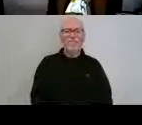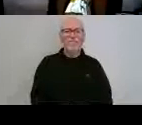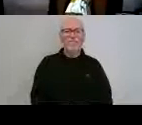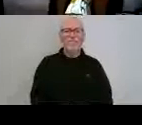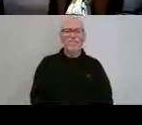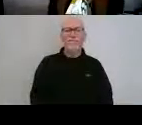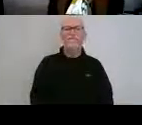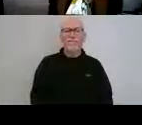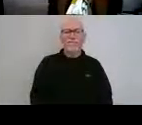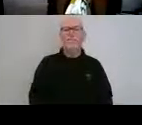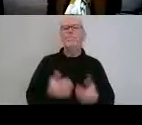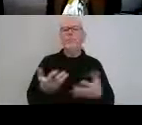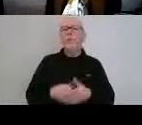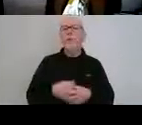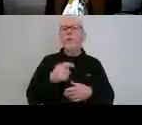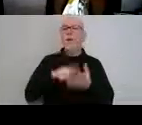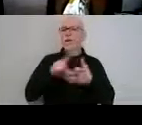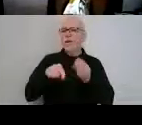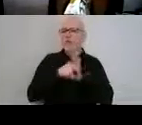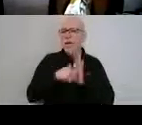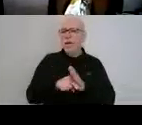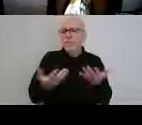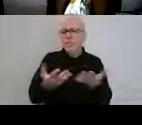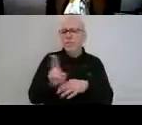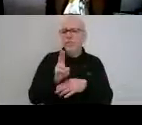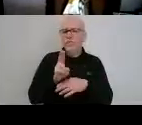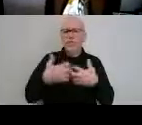Okay, so what about the drawbacks with using machine translation?